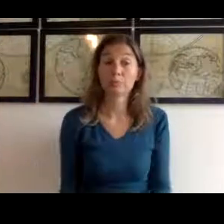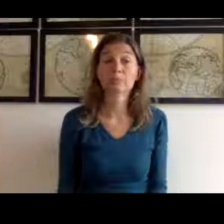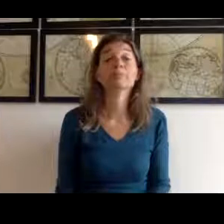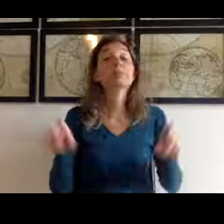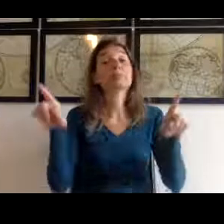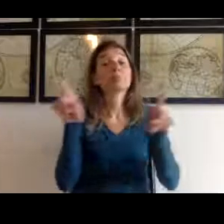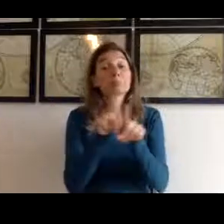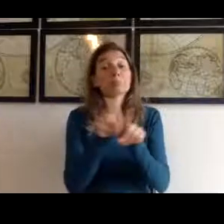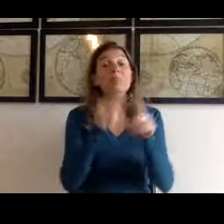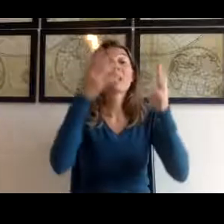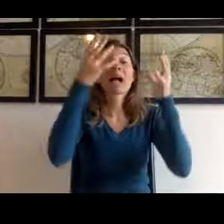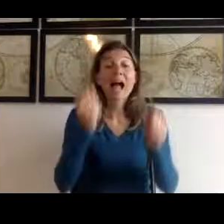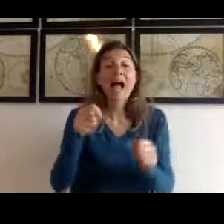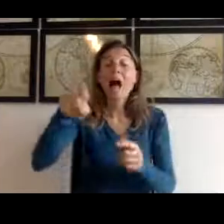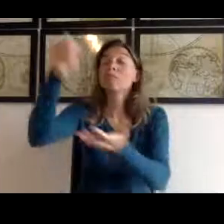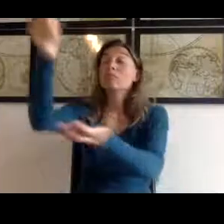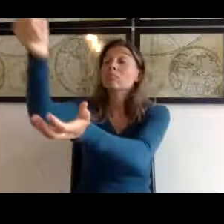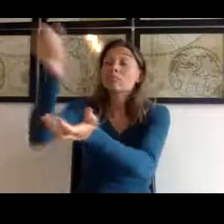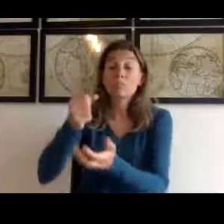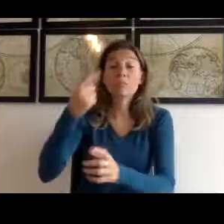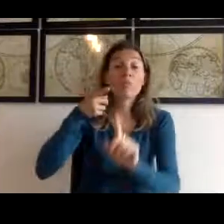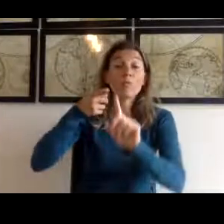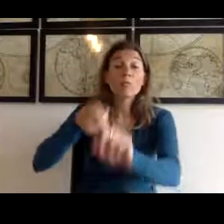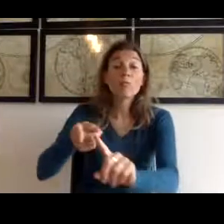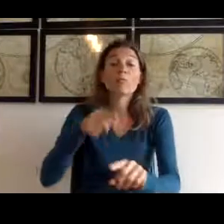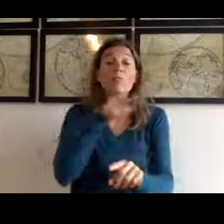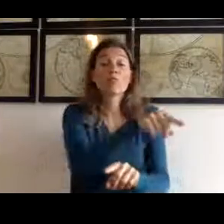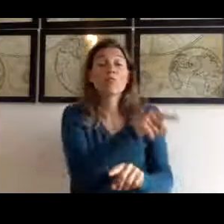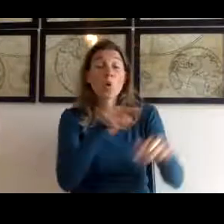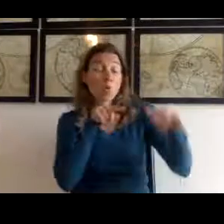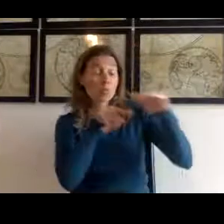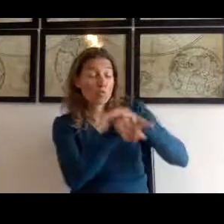such as the number of refugees, the minority ethnic groups etc.